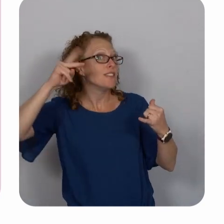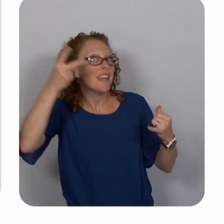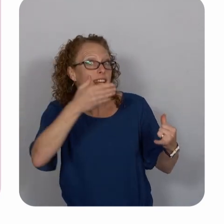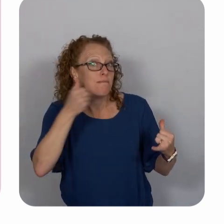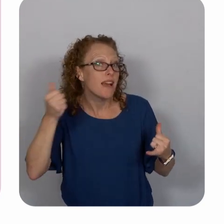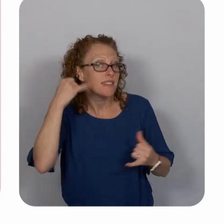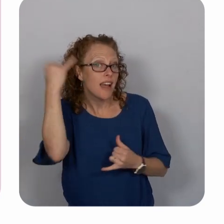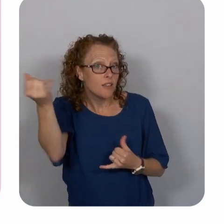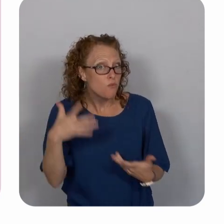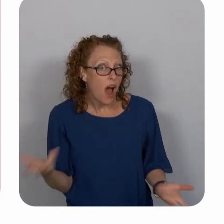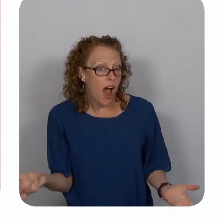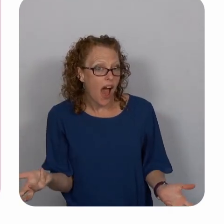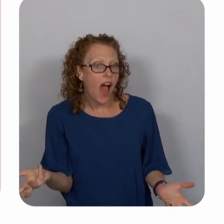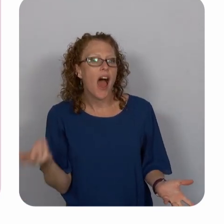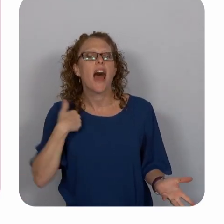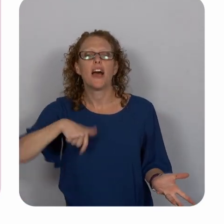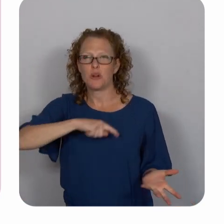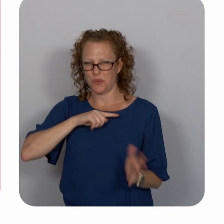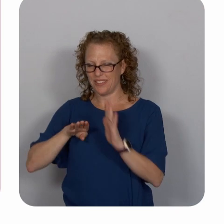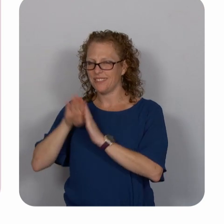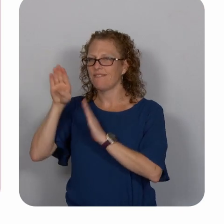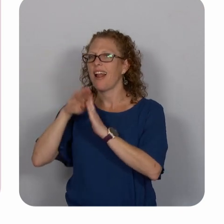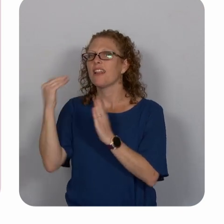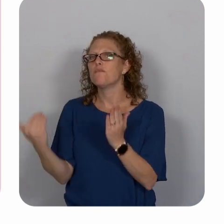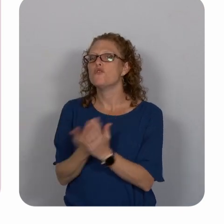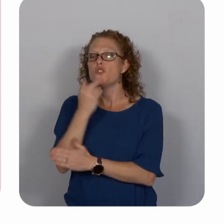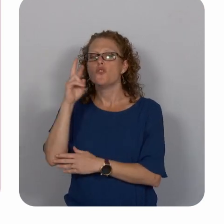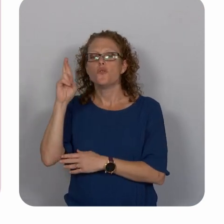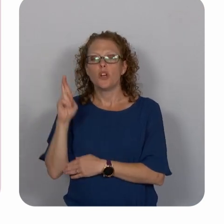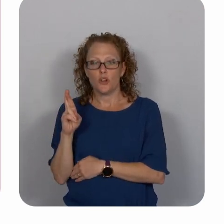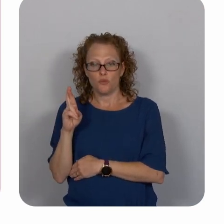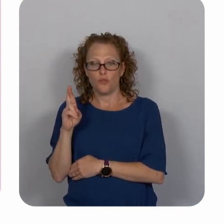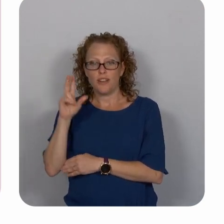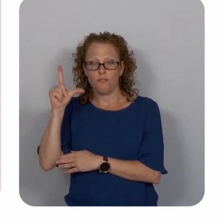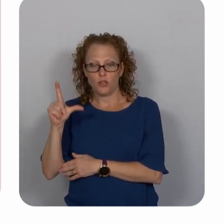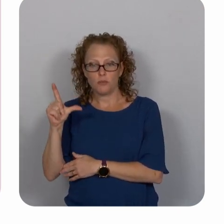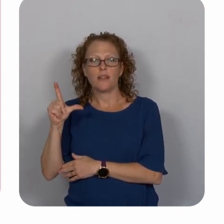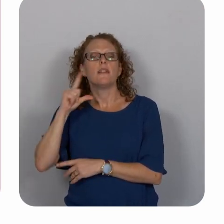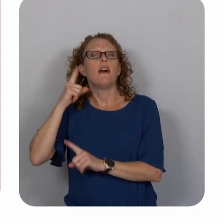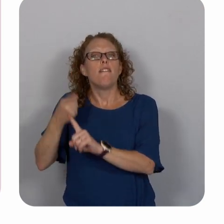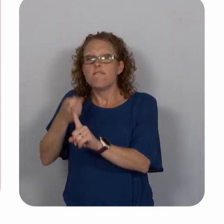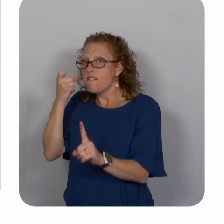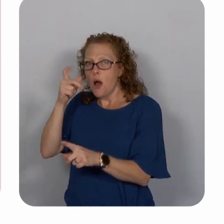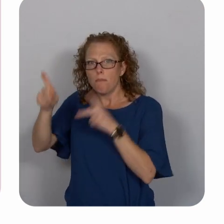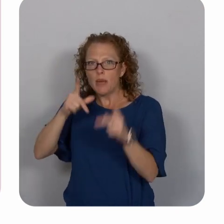which we call Reinforcement Learning from User Feedback, aka RLUF.